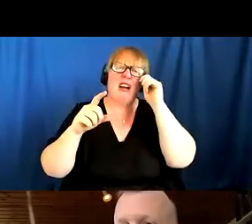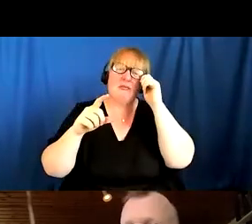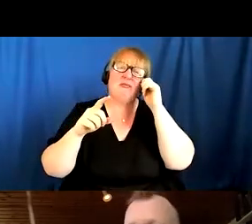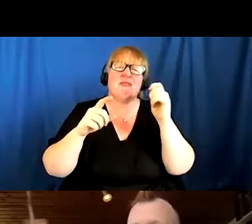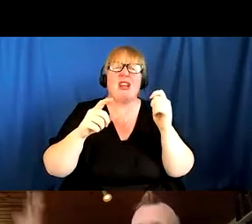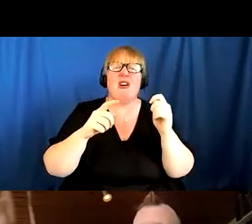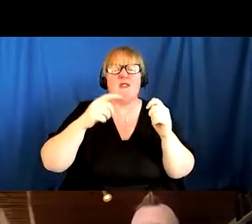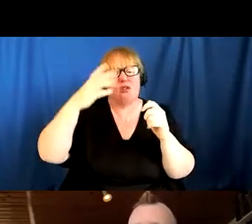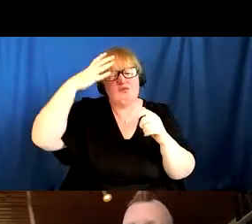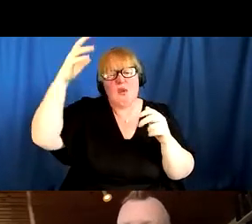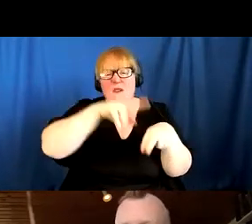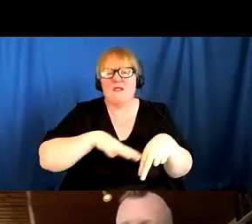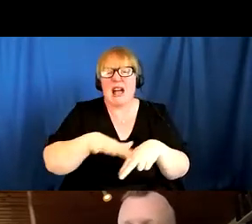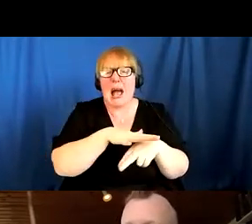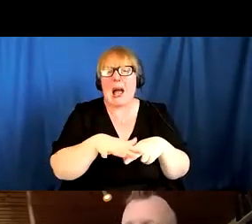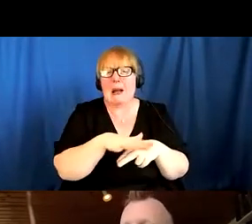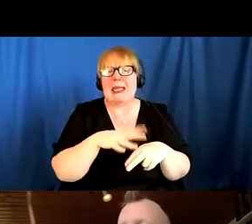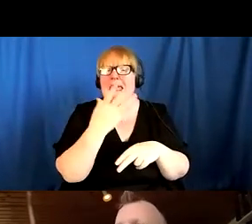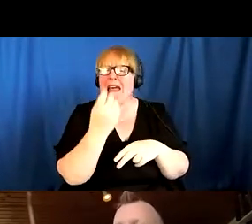as he came in the school that was the extent of their art classes.